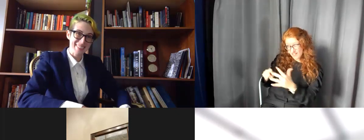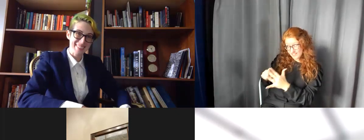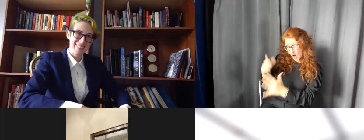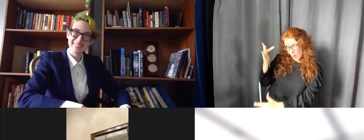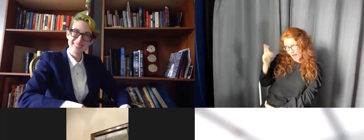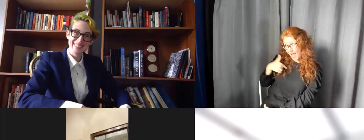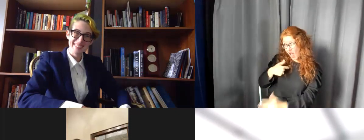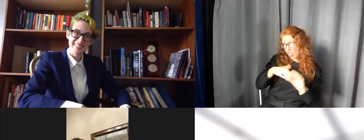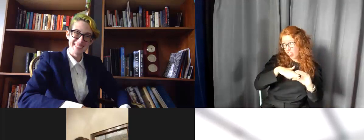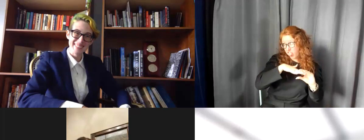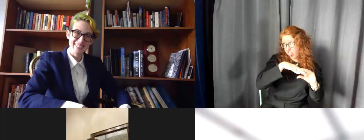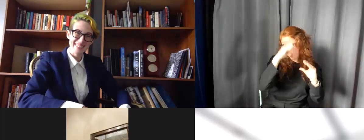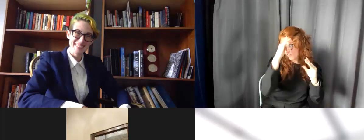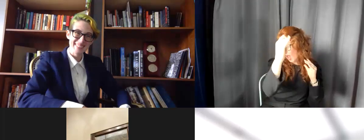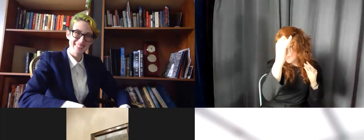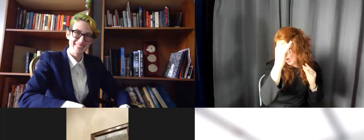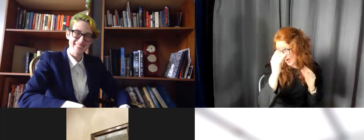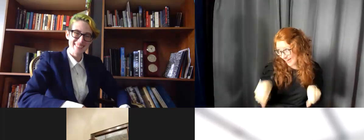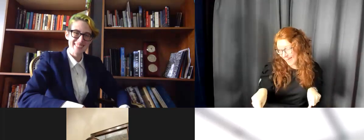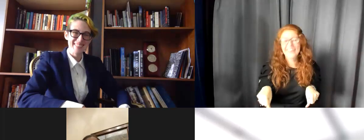Grace: Sure. So this is Grace.